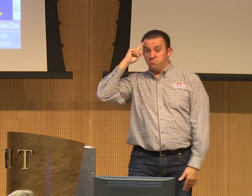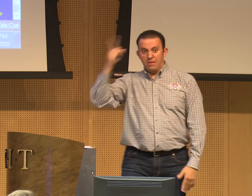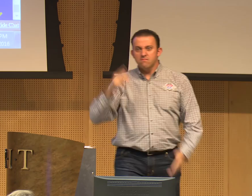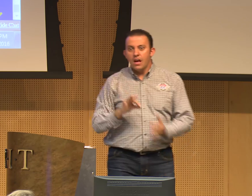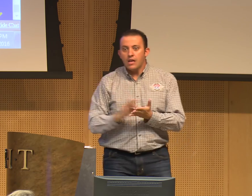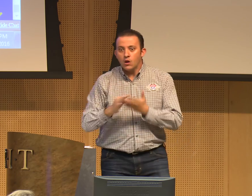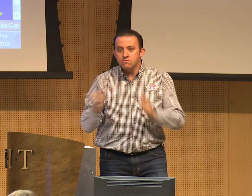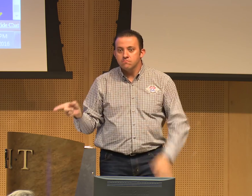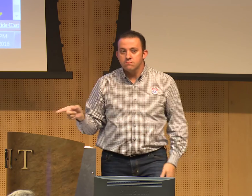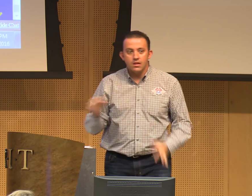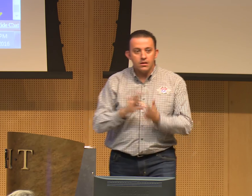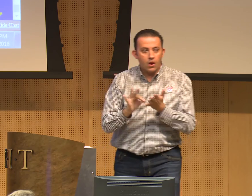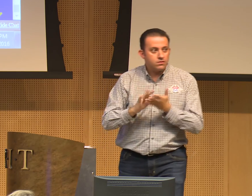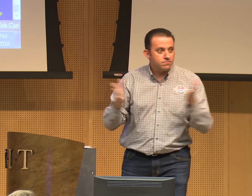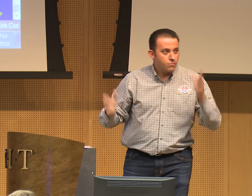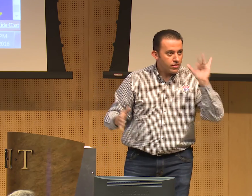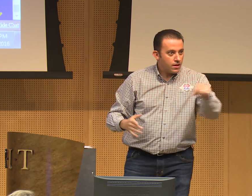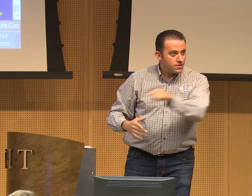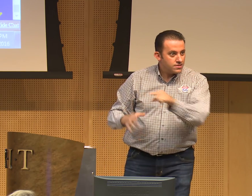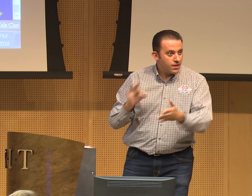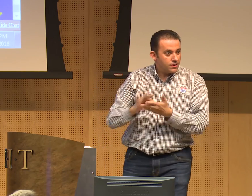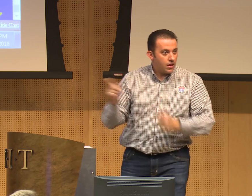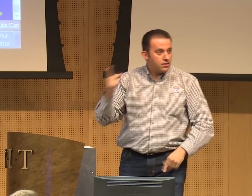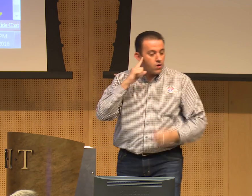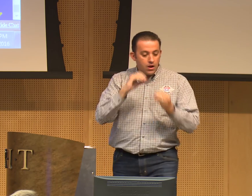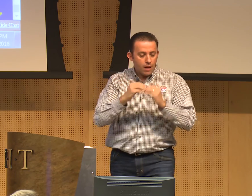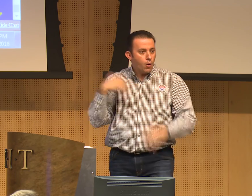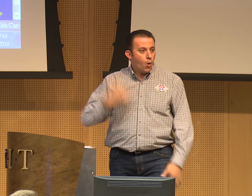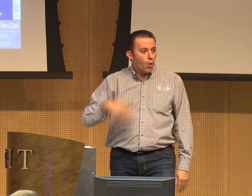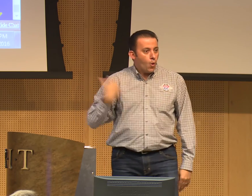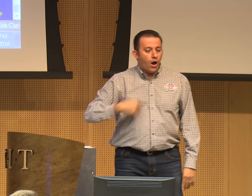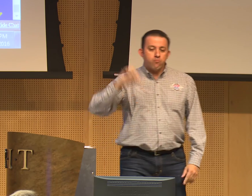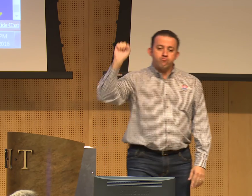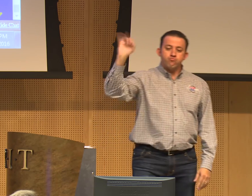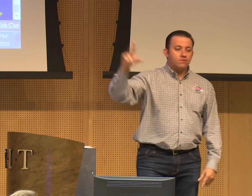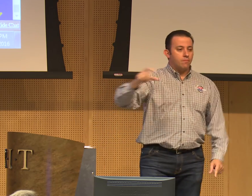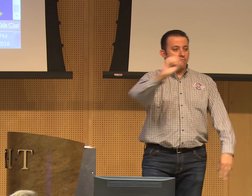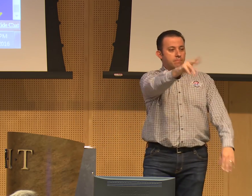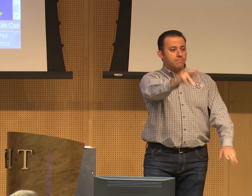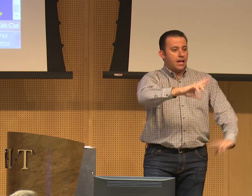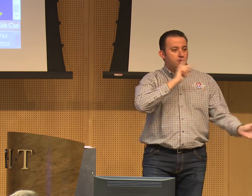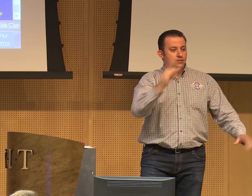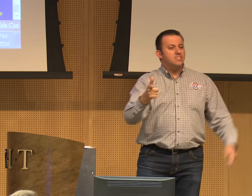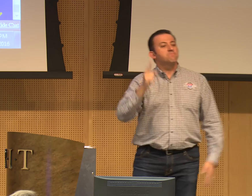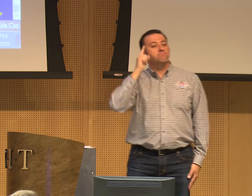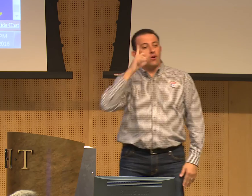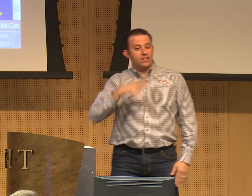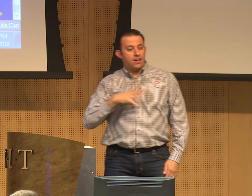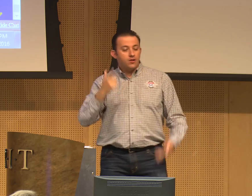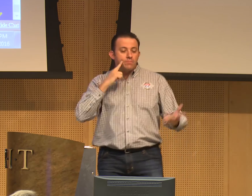Absolutely. You know, I've got a great account for him, his account number. If I worked--right-- he's a smart guy.